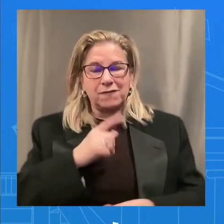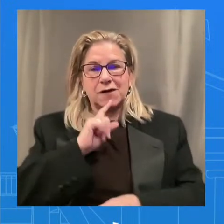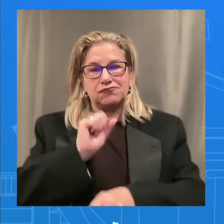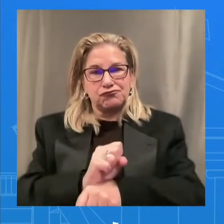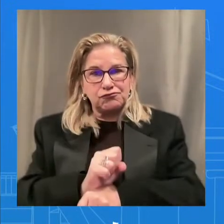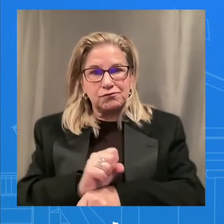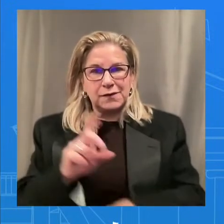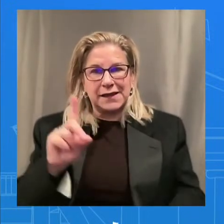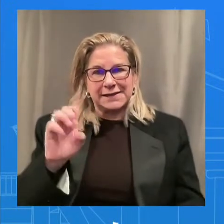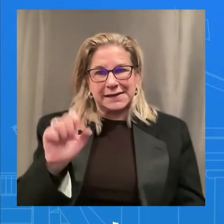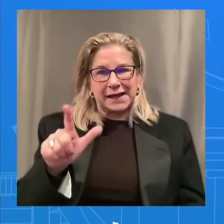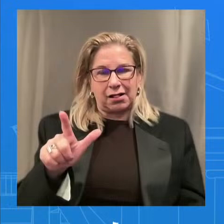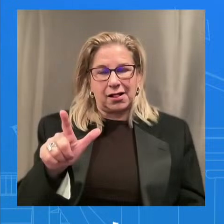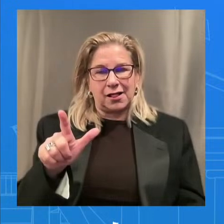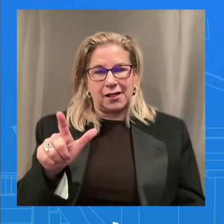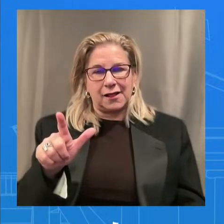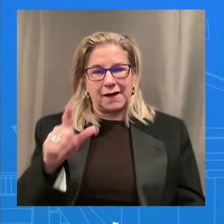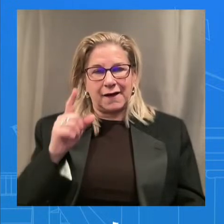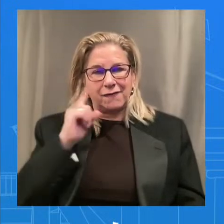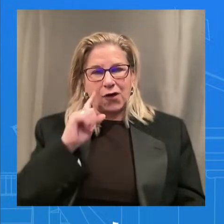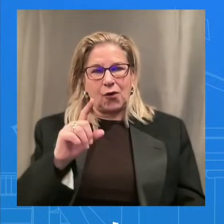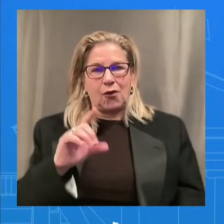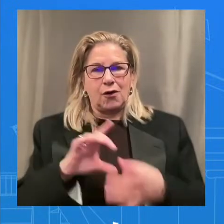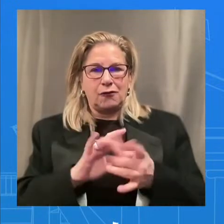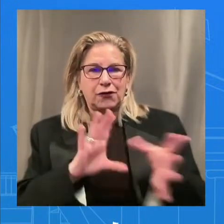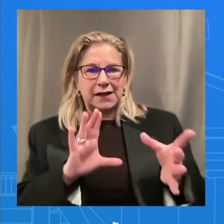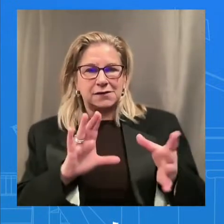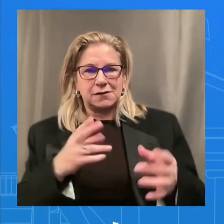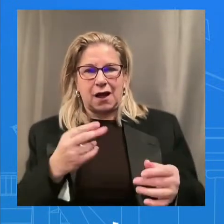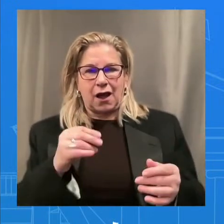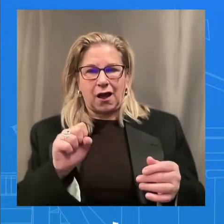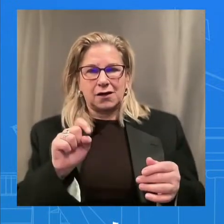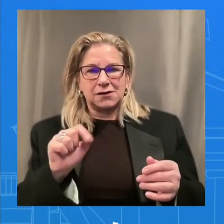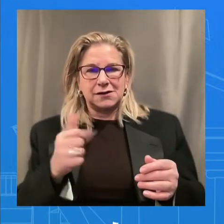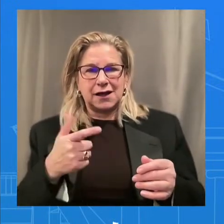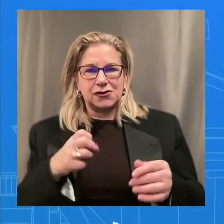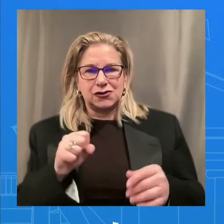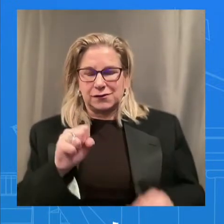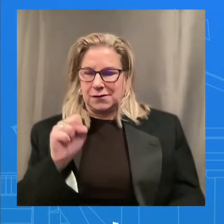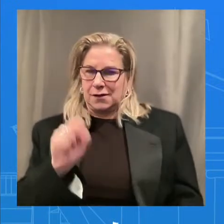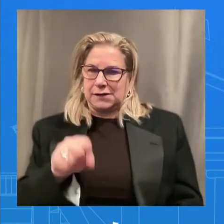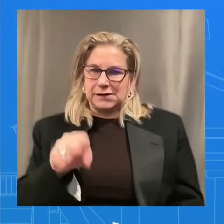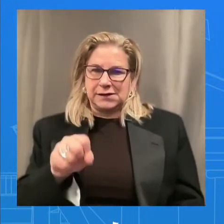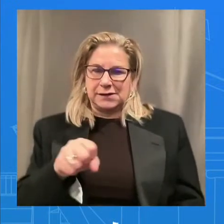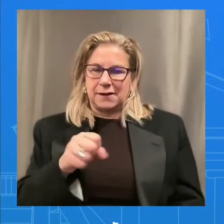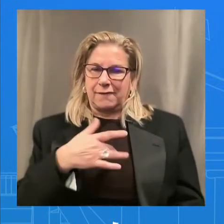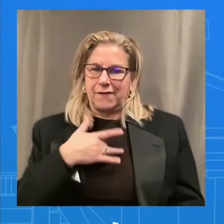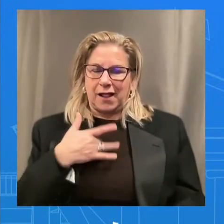of being able to close this deal. Whether or not we go from where we are now to actually closing it,